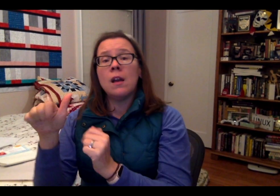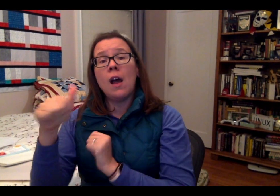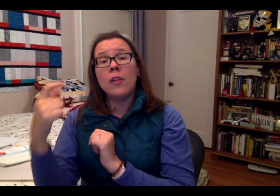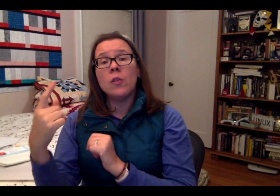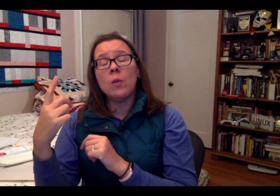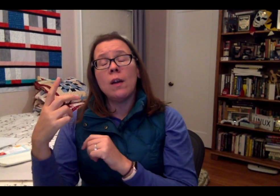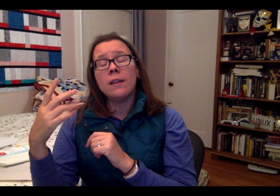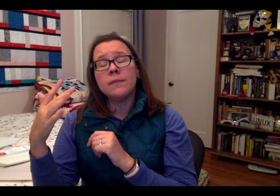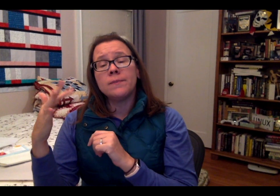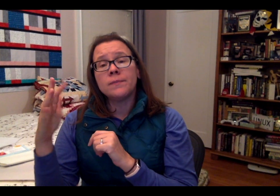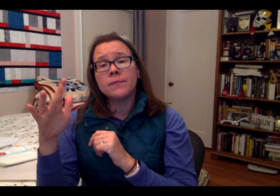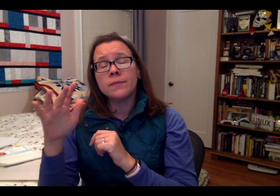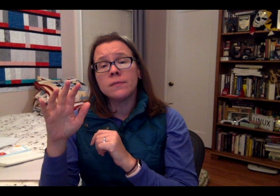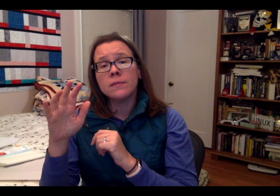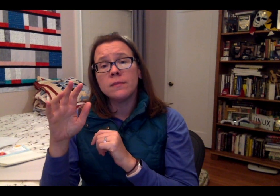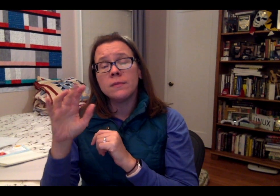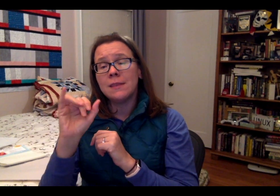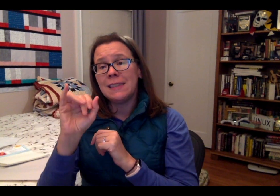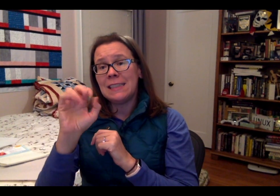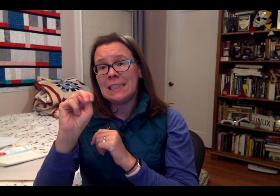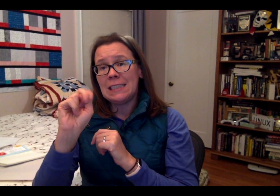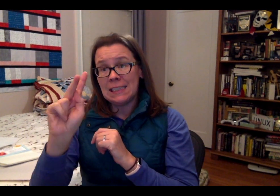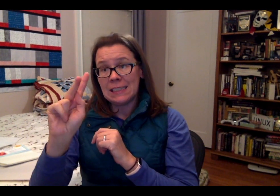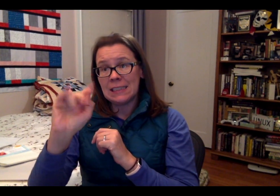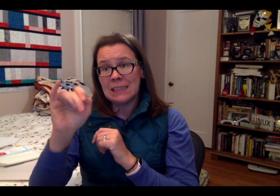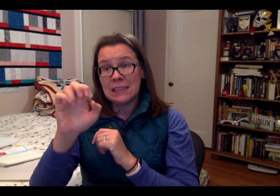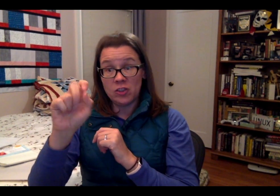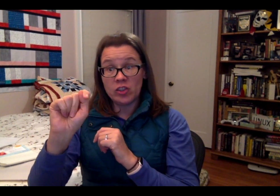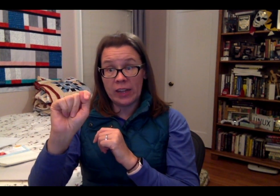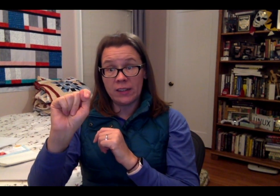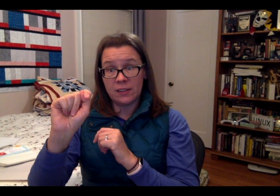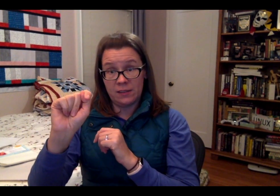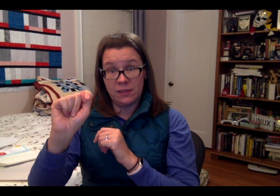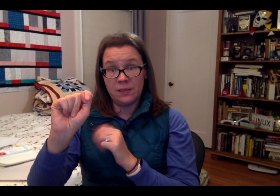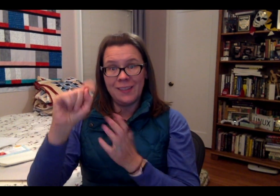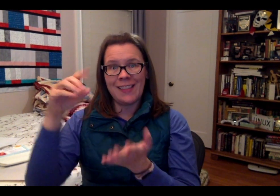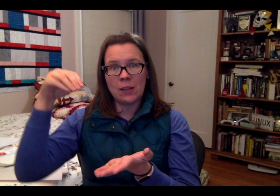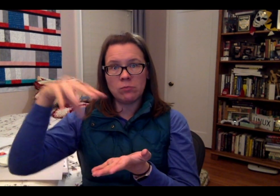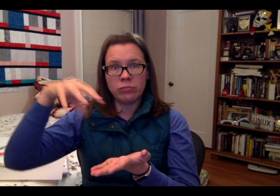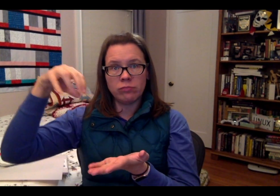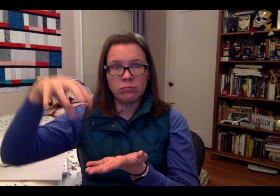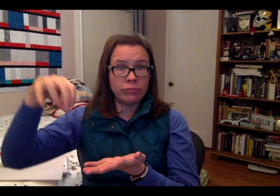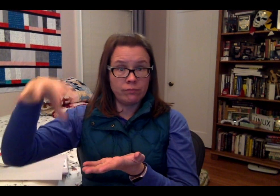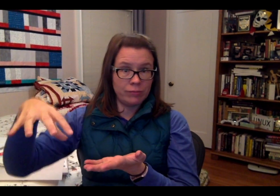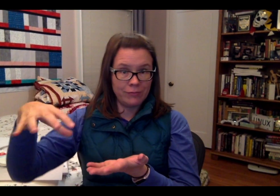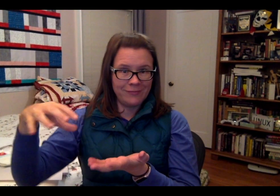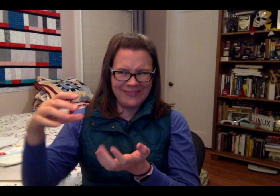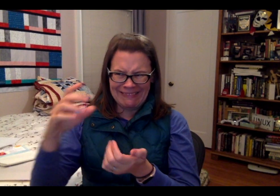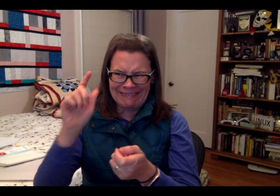the paper; and then the other kind that we often have at home are inkjet printers which,